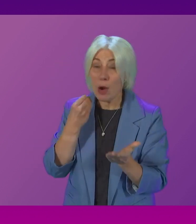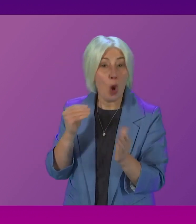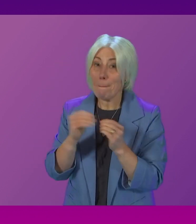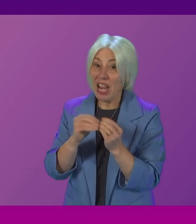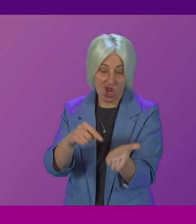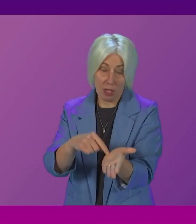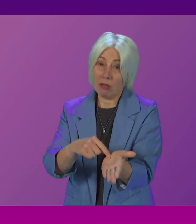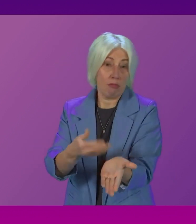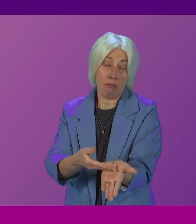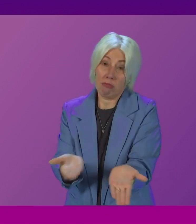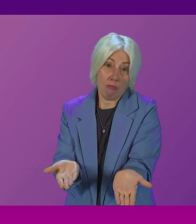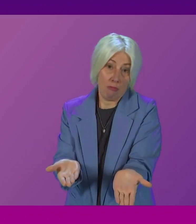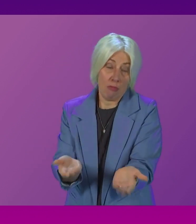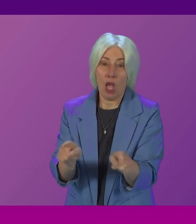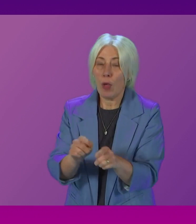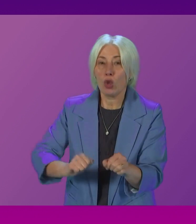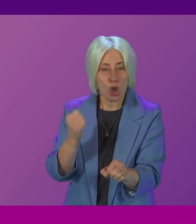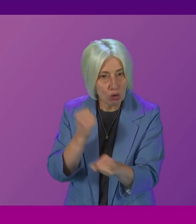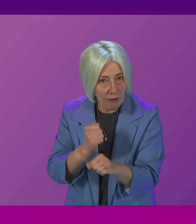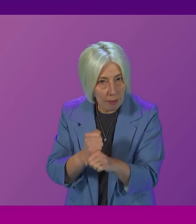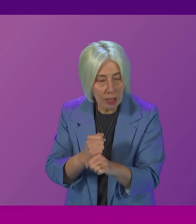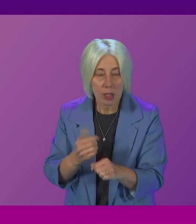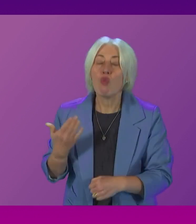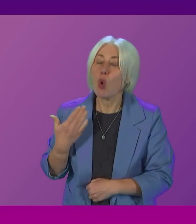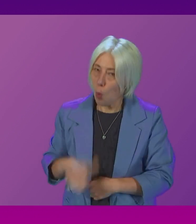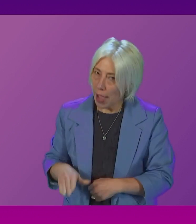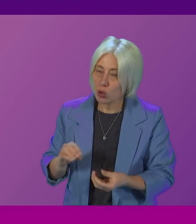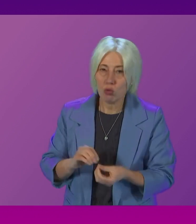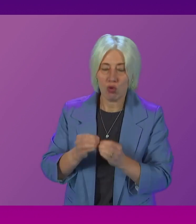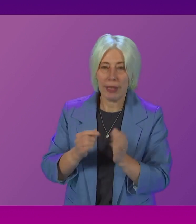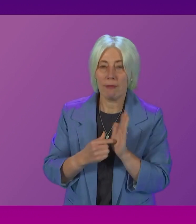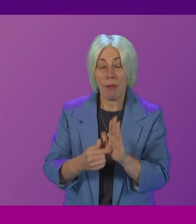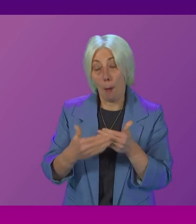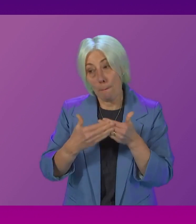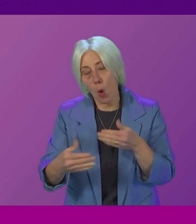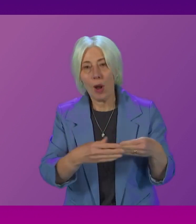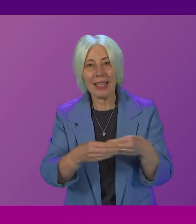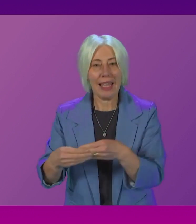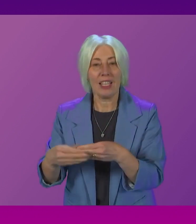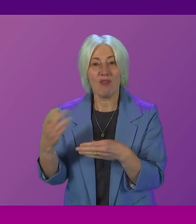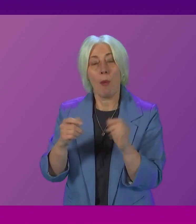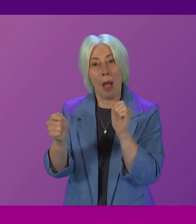Furthermore, the Scottish Government is required, as a result of amendments passed